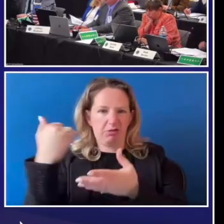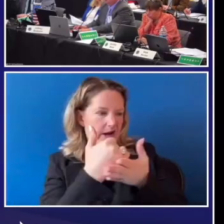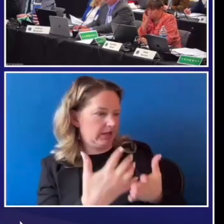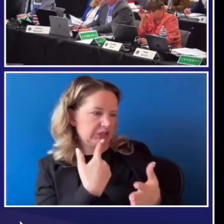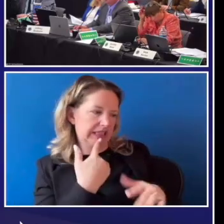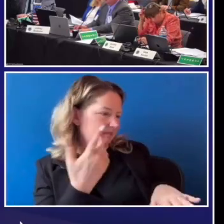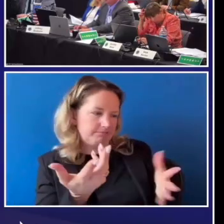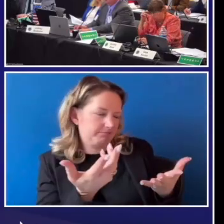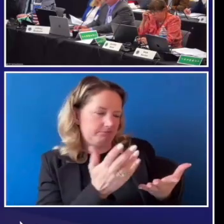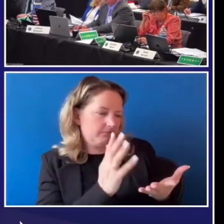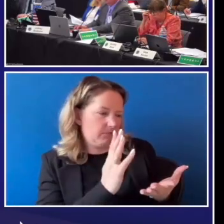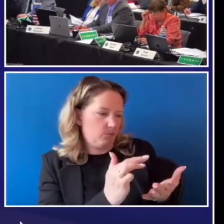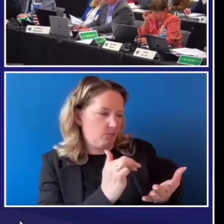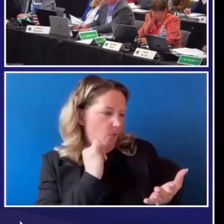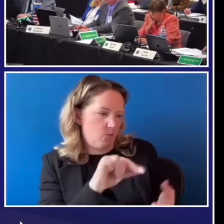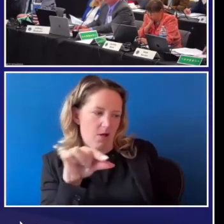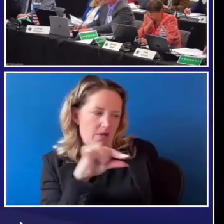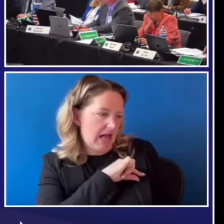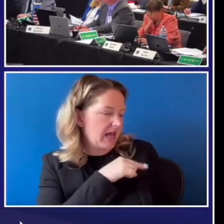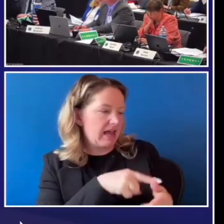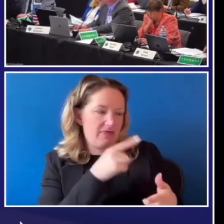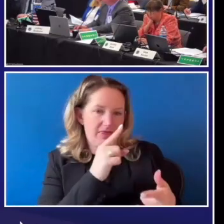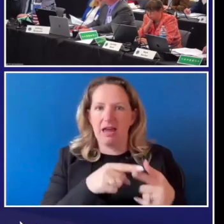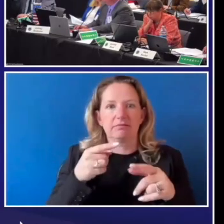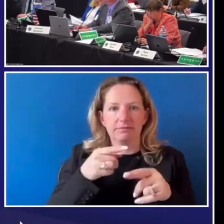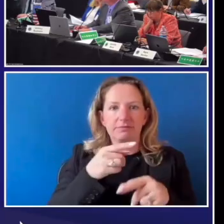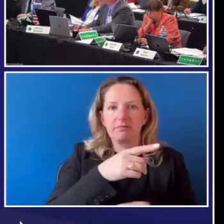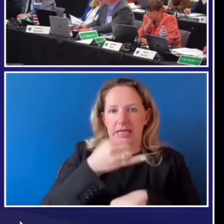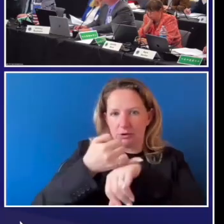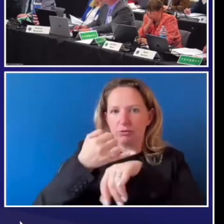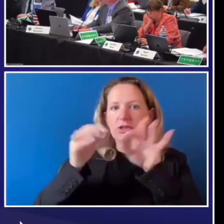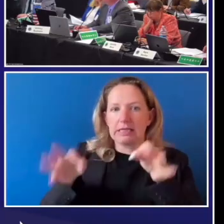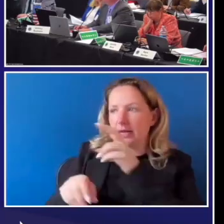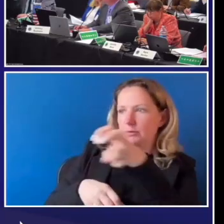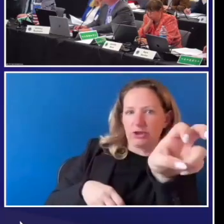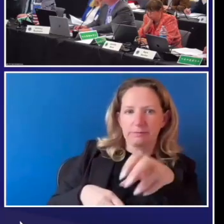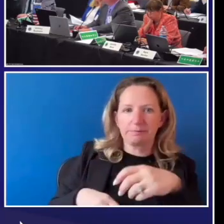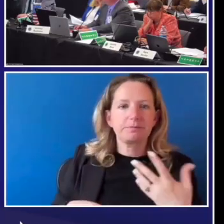Well, again, um, the default now is that you have to ask permission to leave.